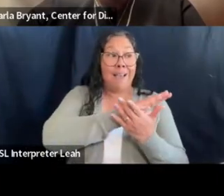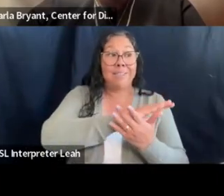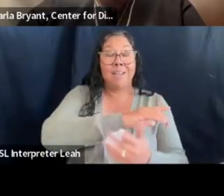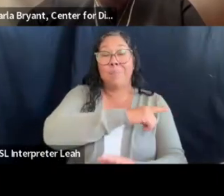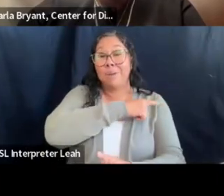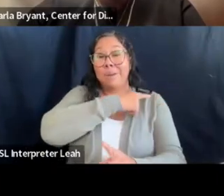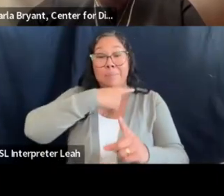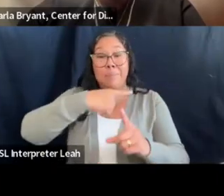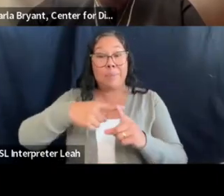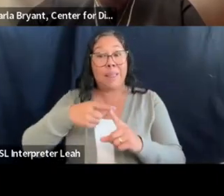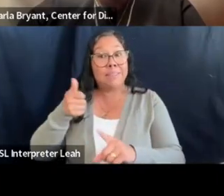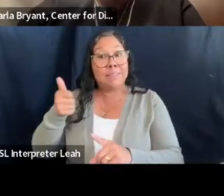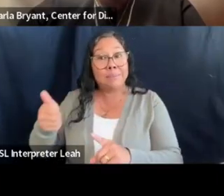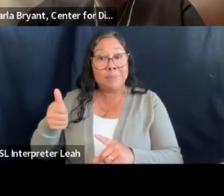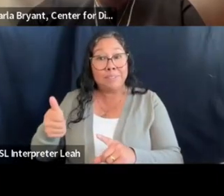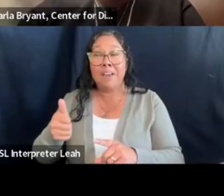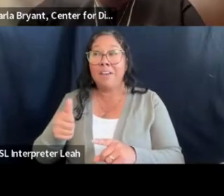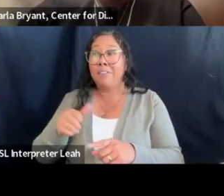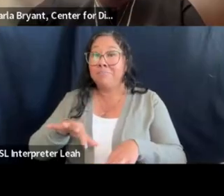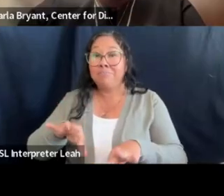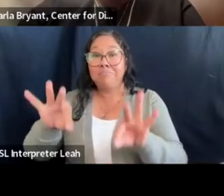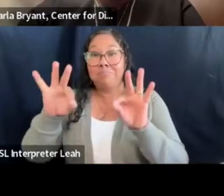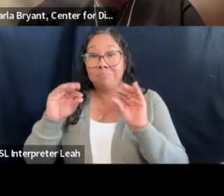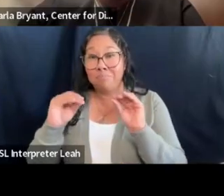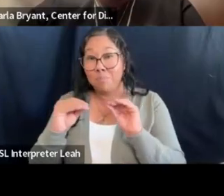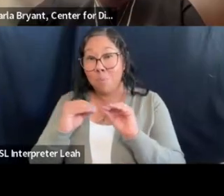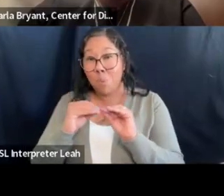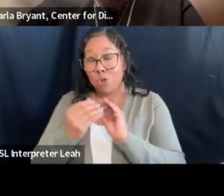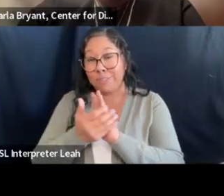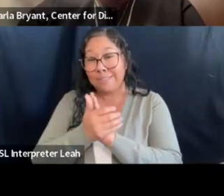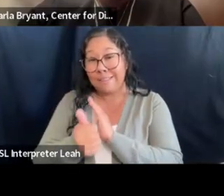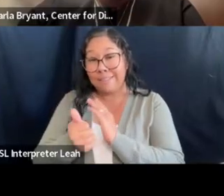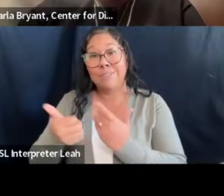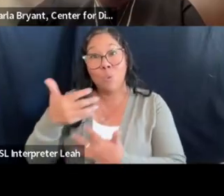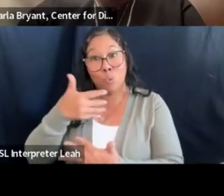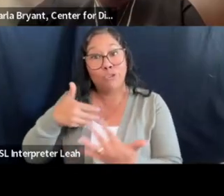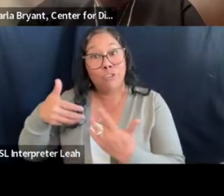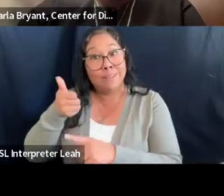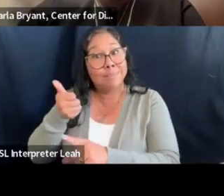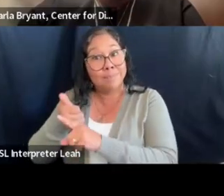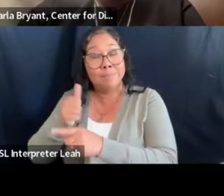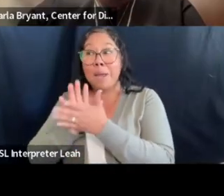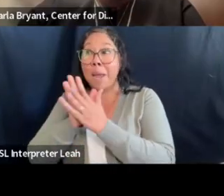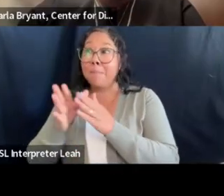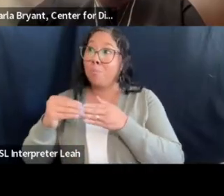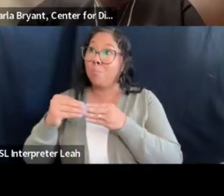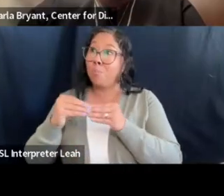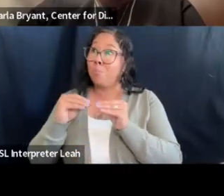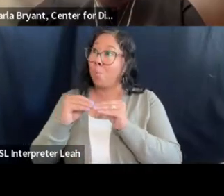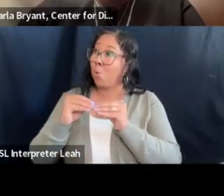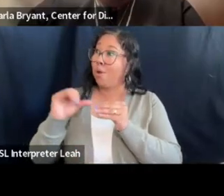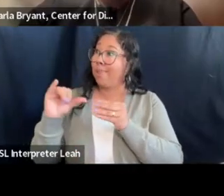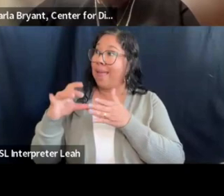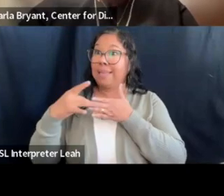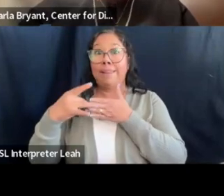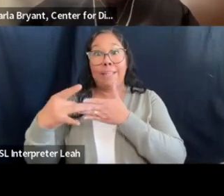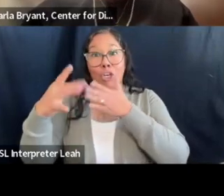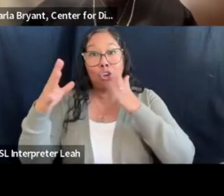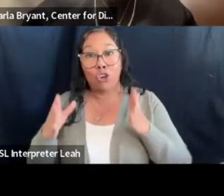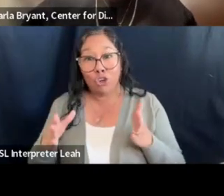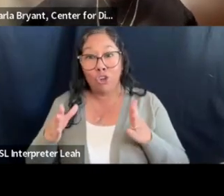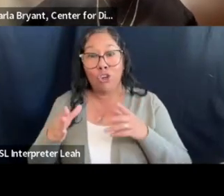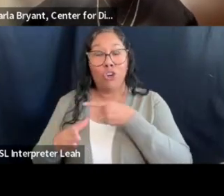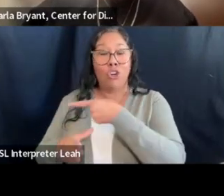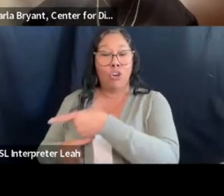gained more skills um socially. He became more of a leader. Things that he had reigns of before,